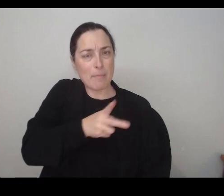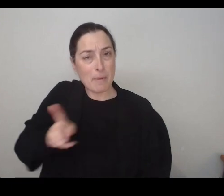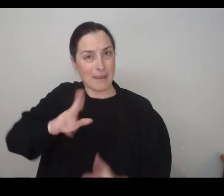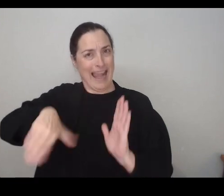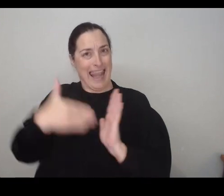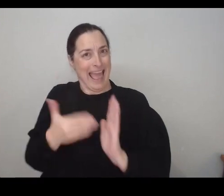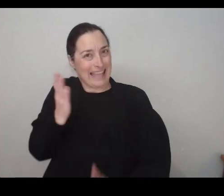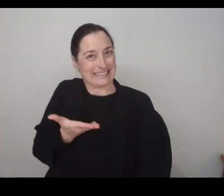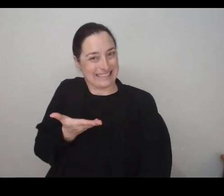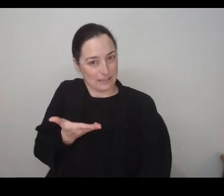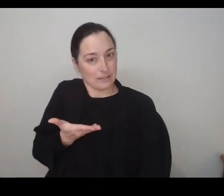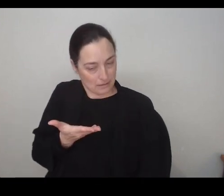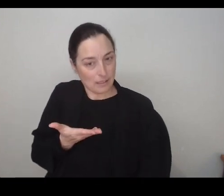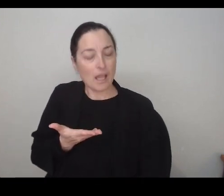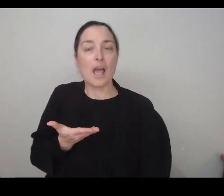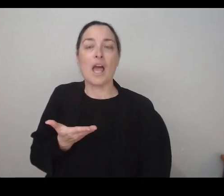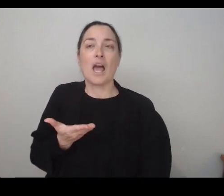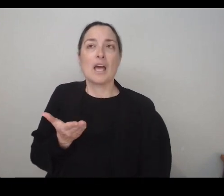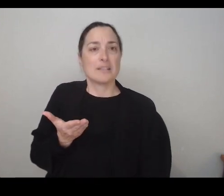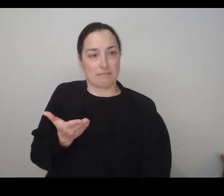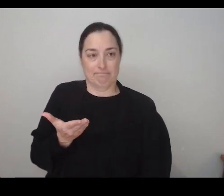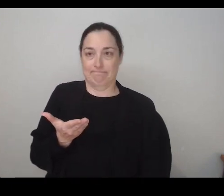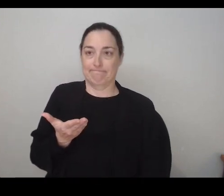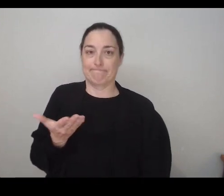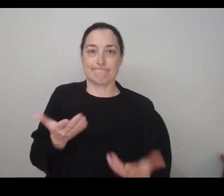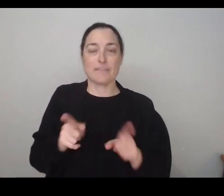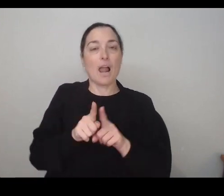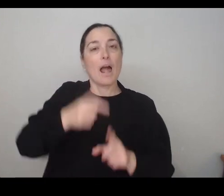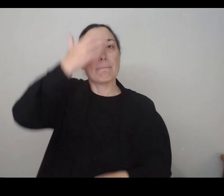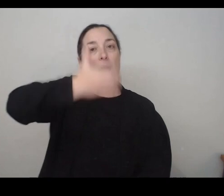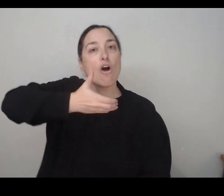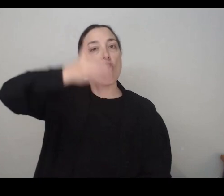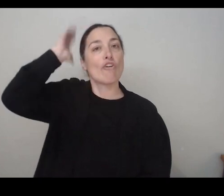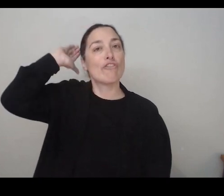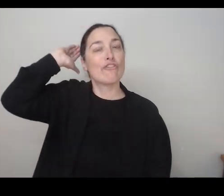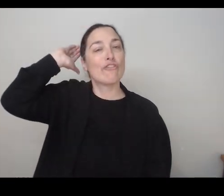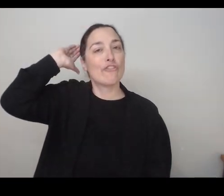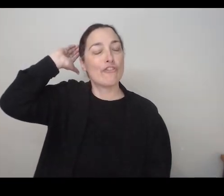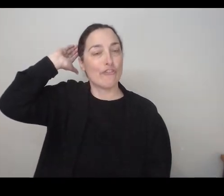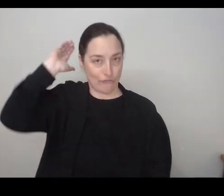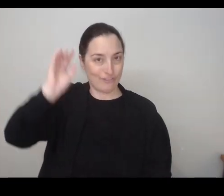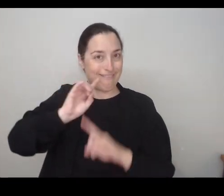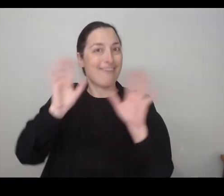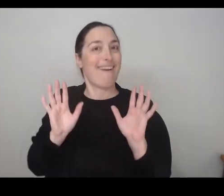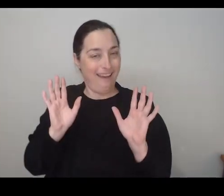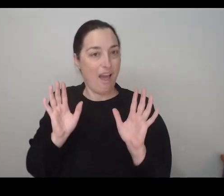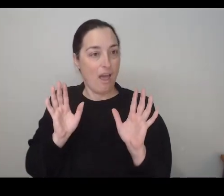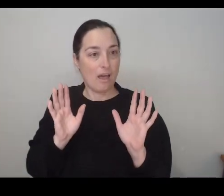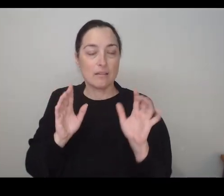So he is without mask, I would say as, as he was himself at that time, wearing glasses, you know,